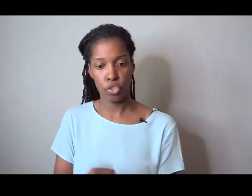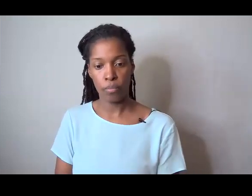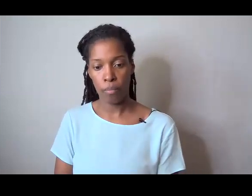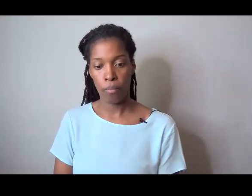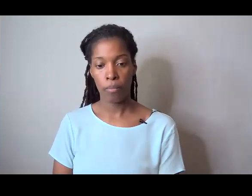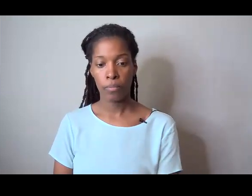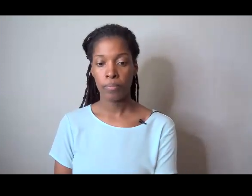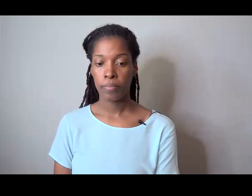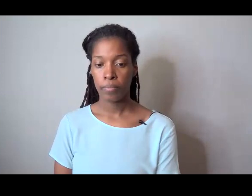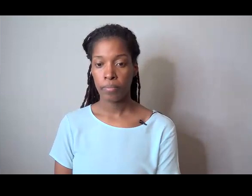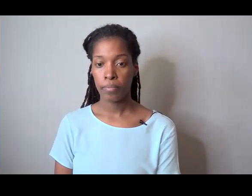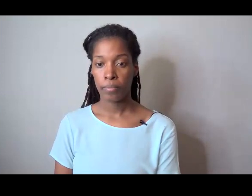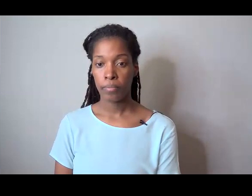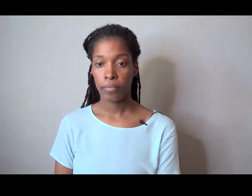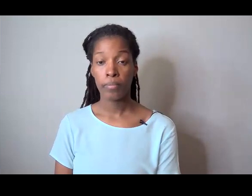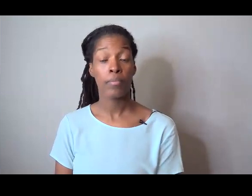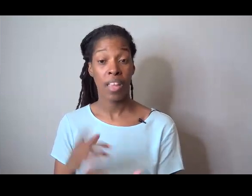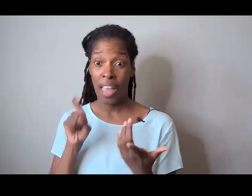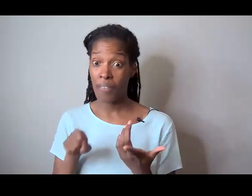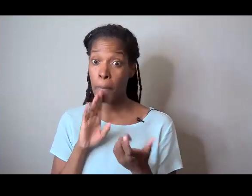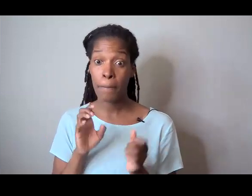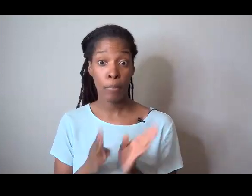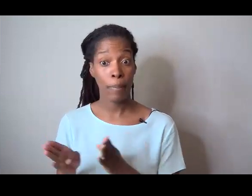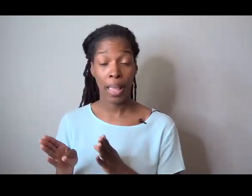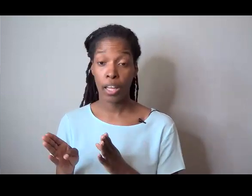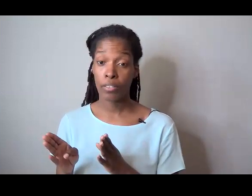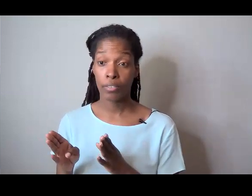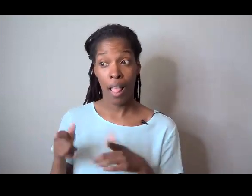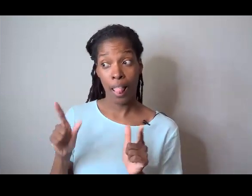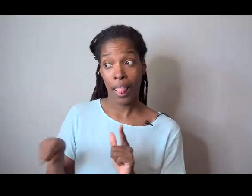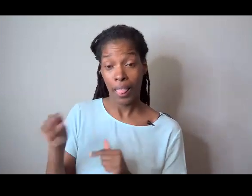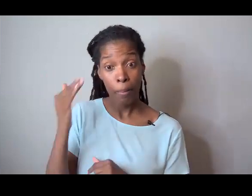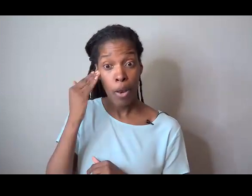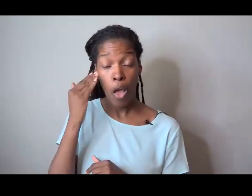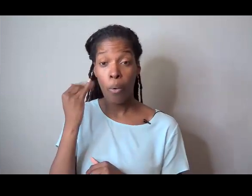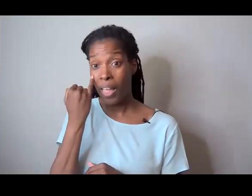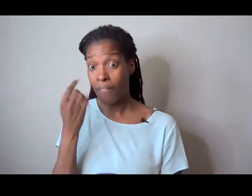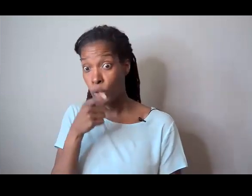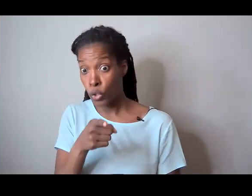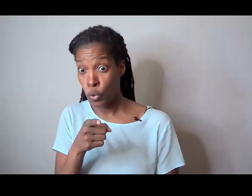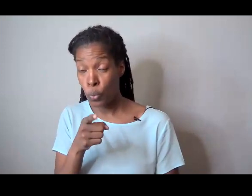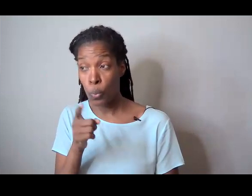You need to be prepared to let them know if you expect your NESE to be different.